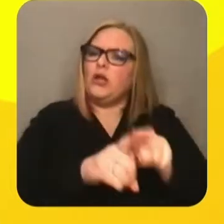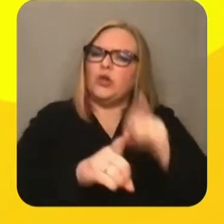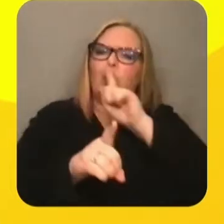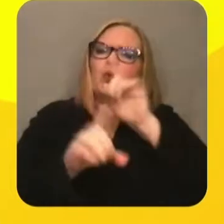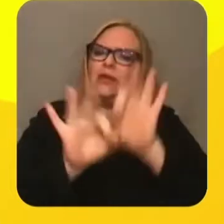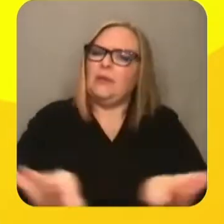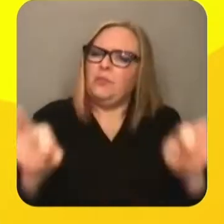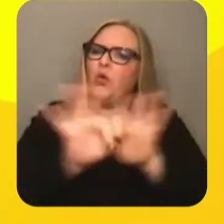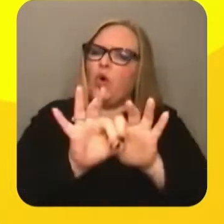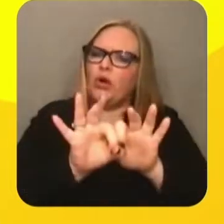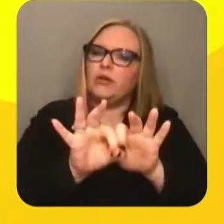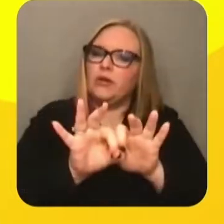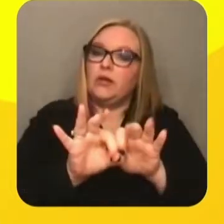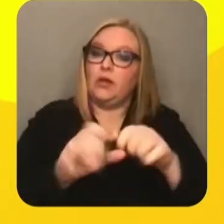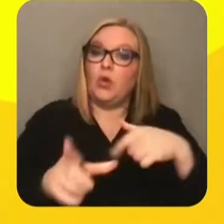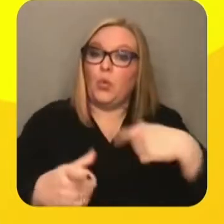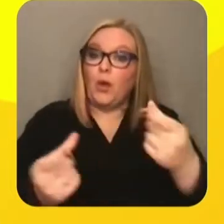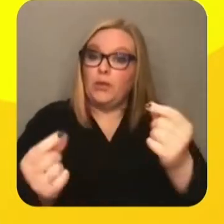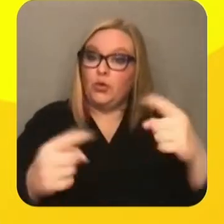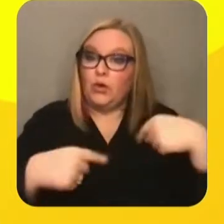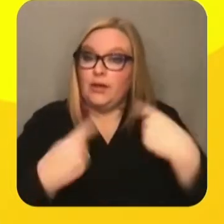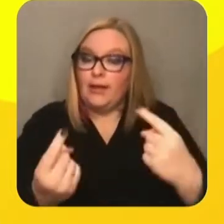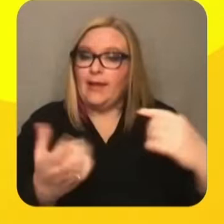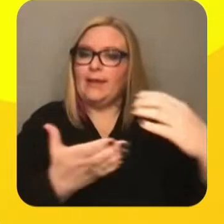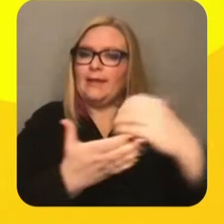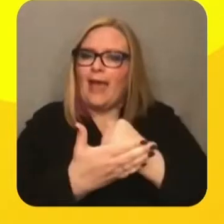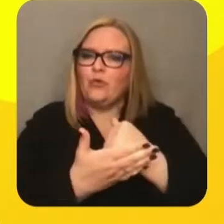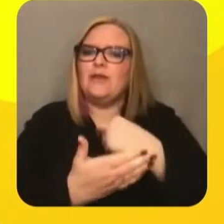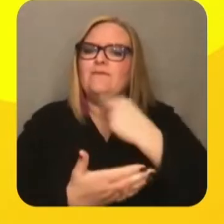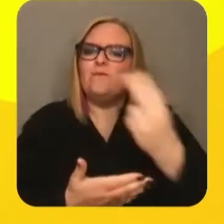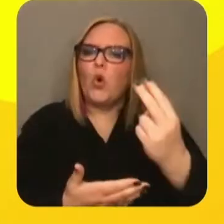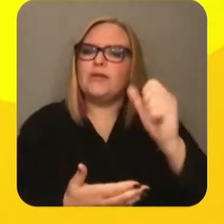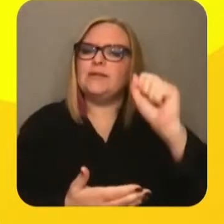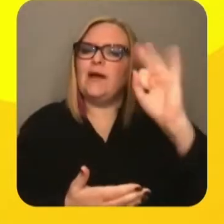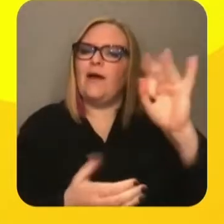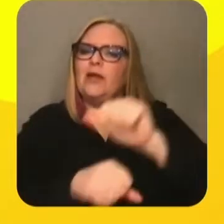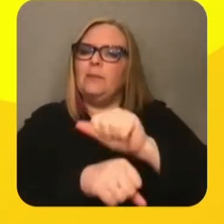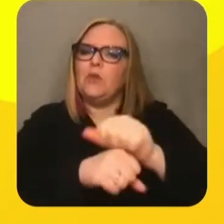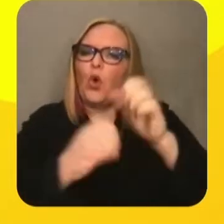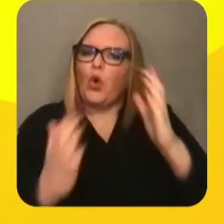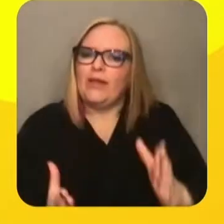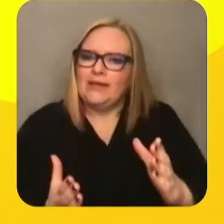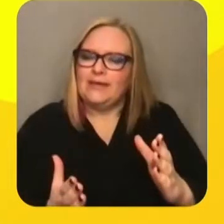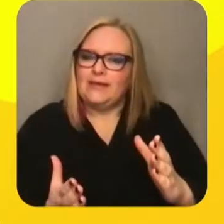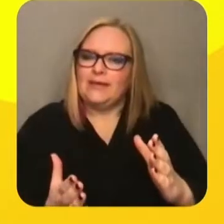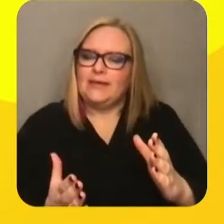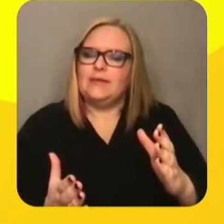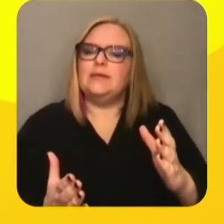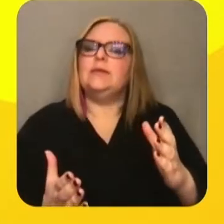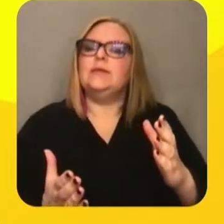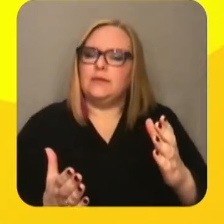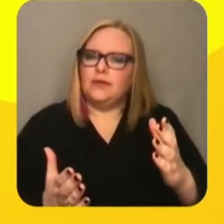And what we've been doing is gathering the voice of the employee or the voe so that you have overlay of not only